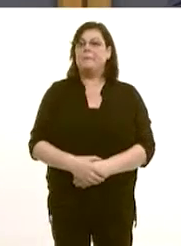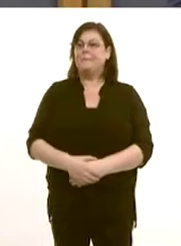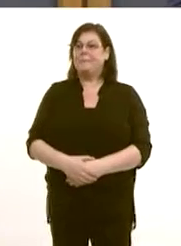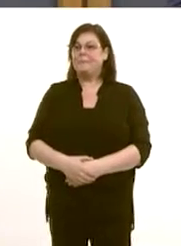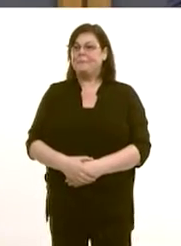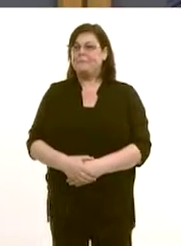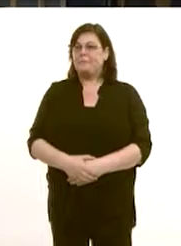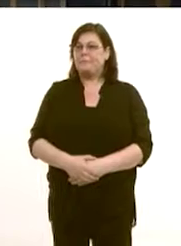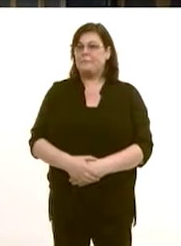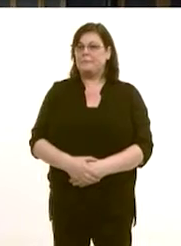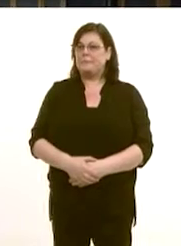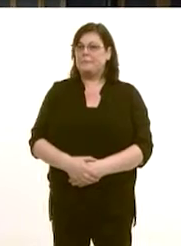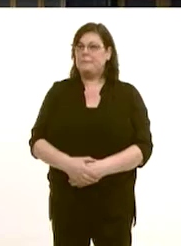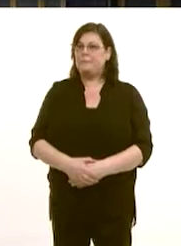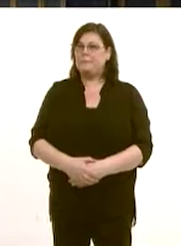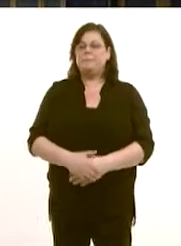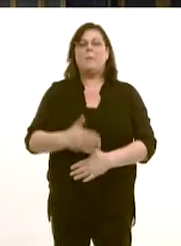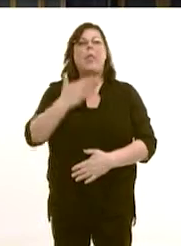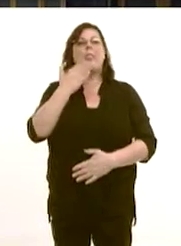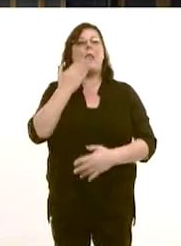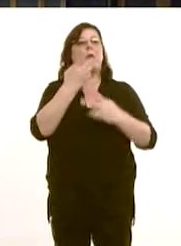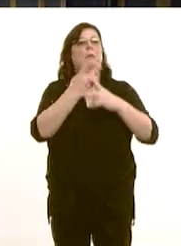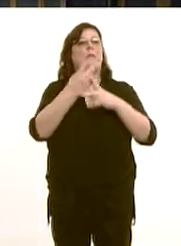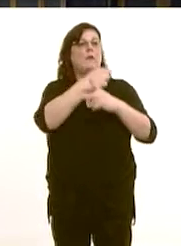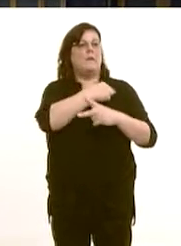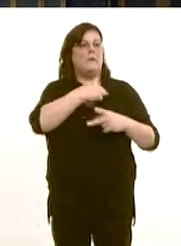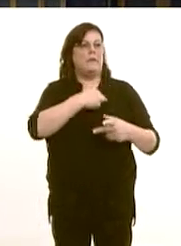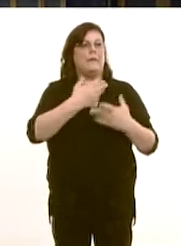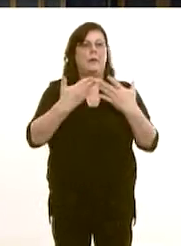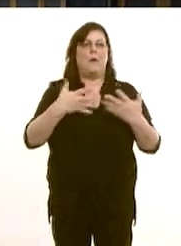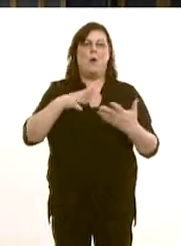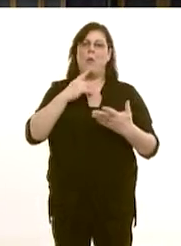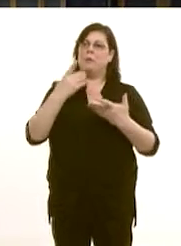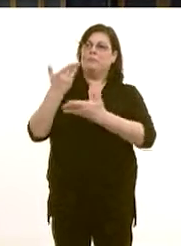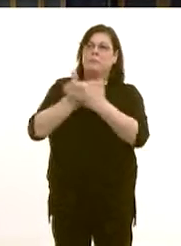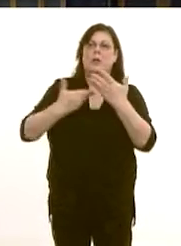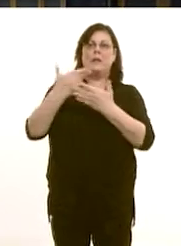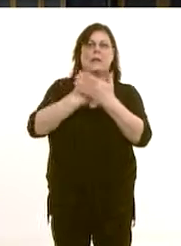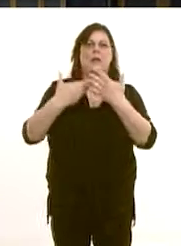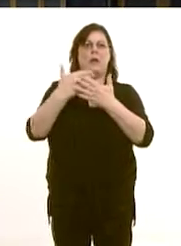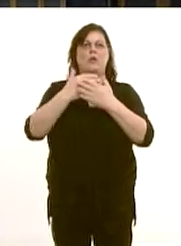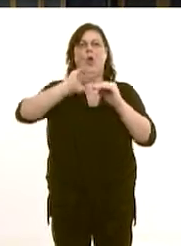Rhun ap Iorwerth: I’d like to turn to the economic viability of coastal communities